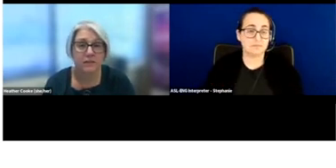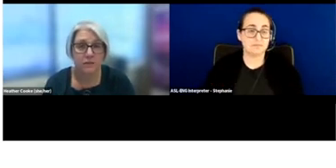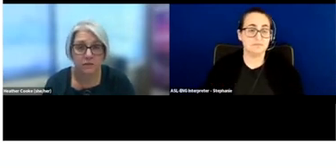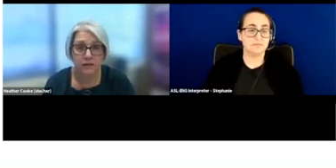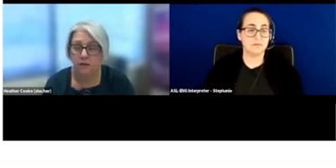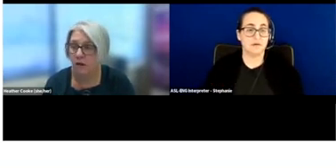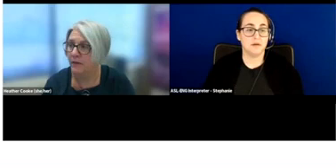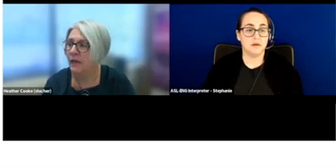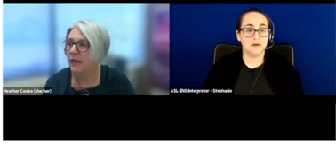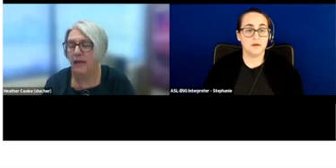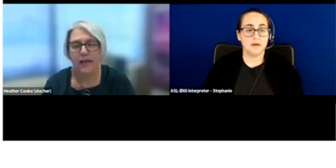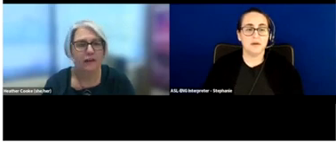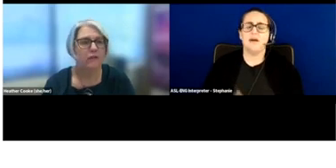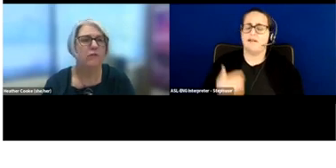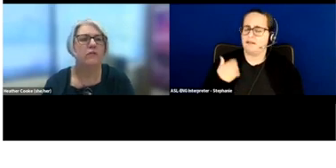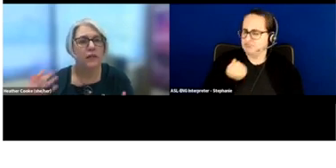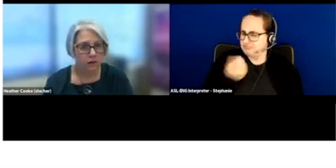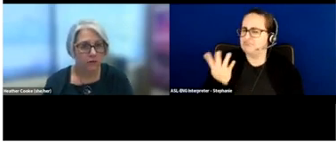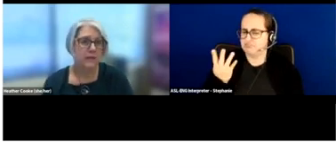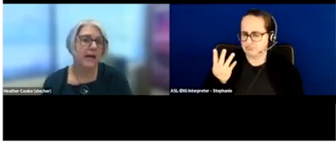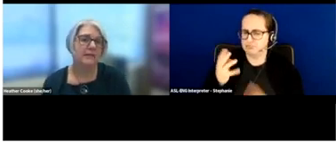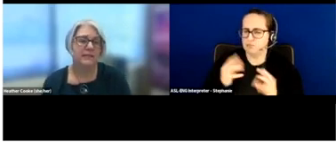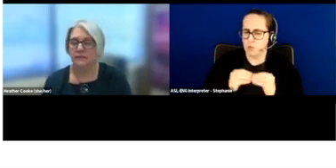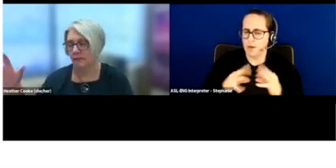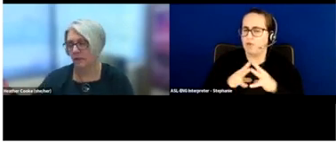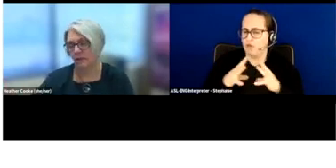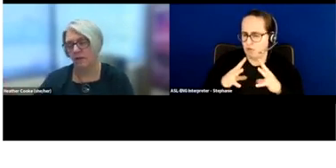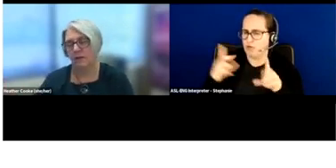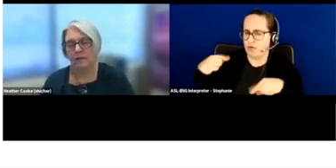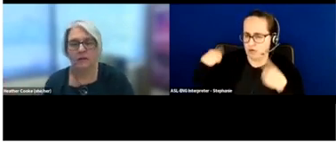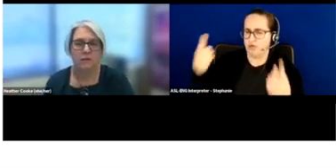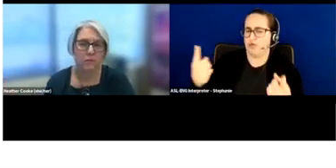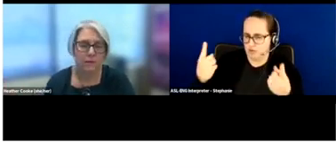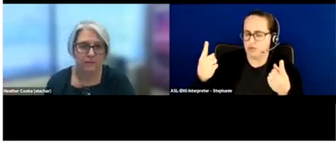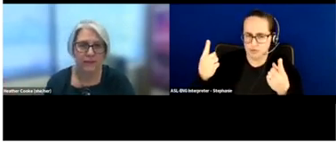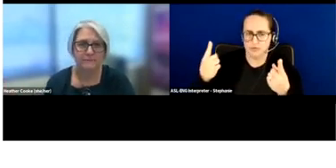years related to this topic and those can also be accessed on the website.